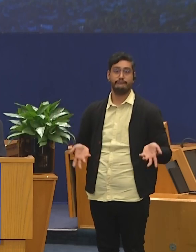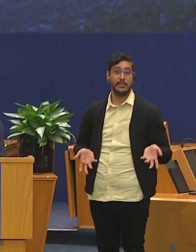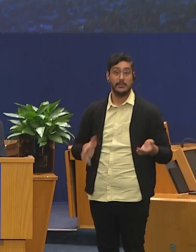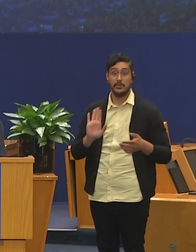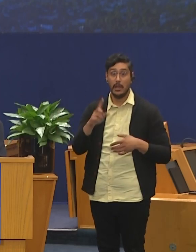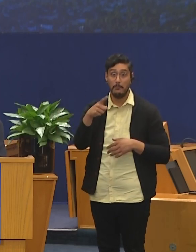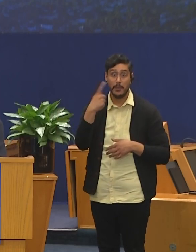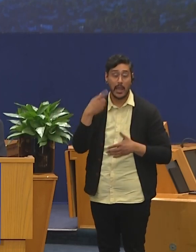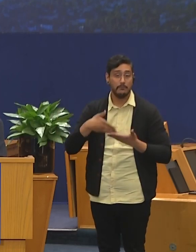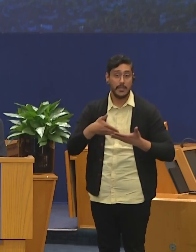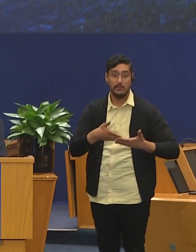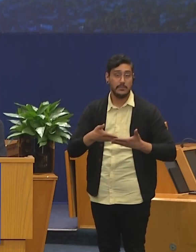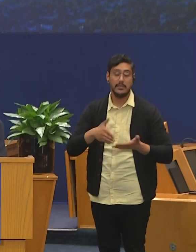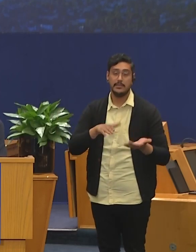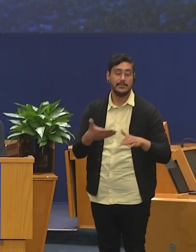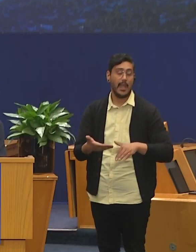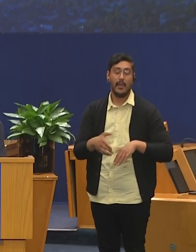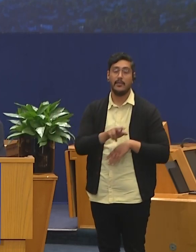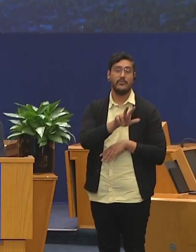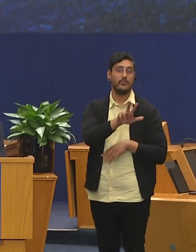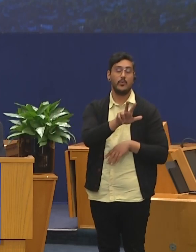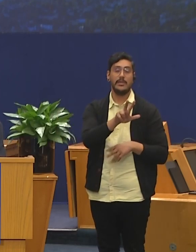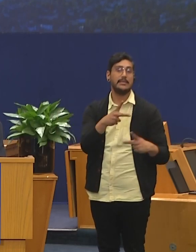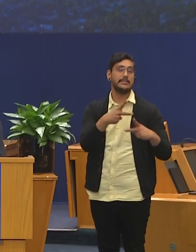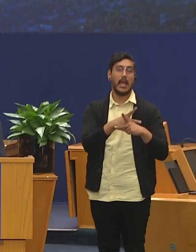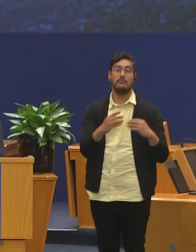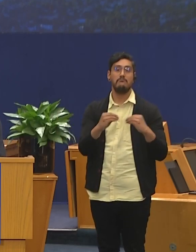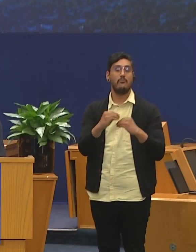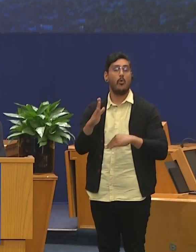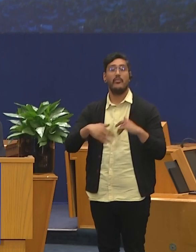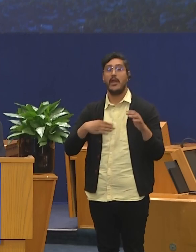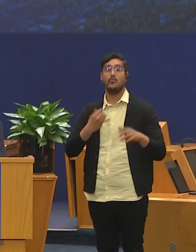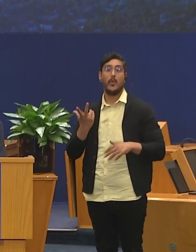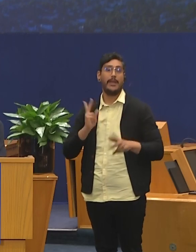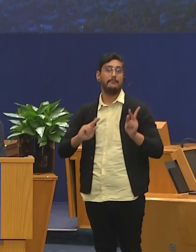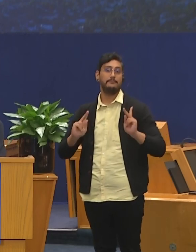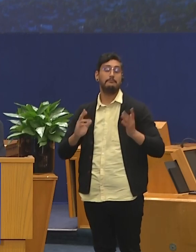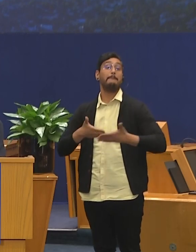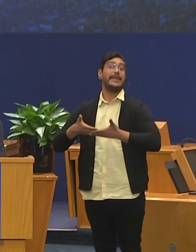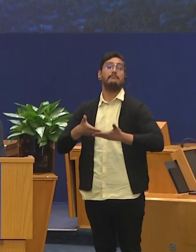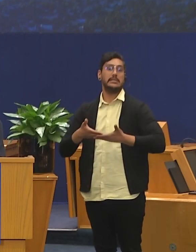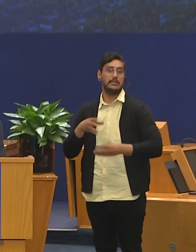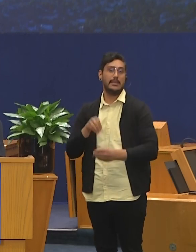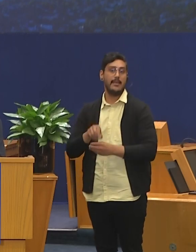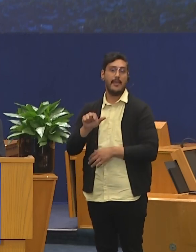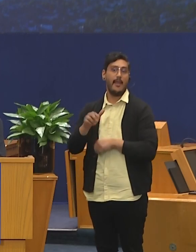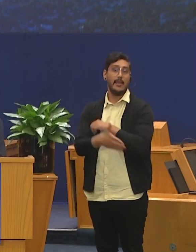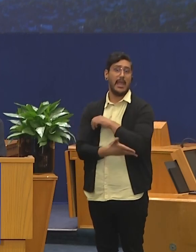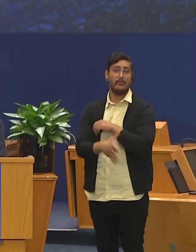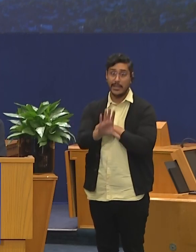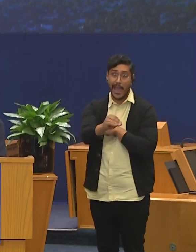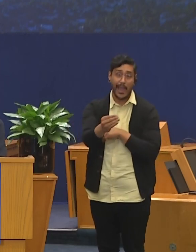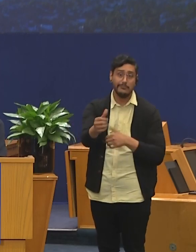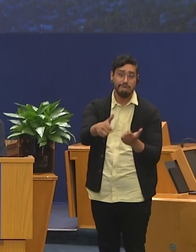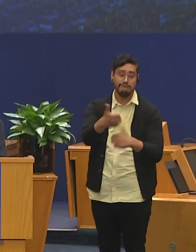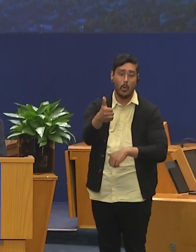IN FACT, AS I NOTED YESTERDAY, BLACK BABIES DIE AT THREE TO FOUR TIMES THE RATE OF WHITE BABIES IN L.A. COUNTY AND IN